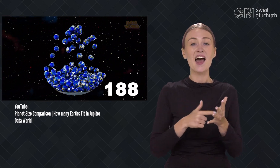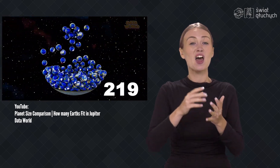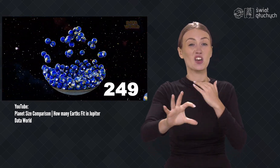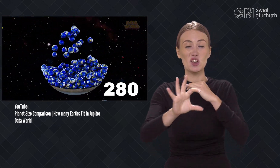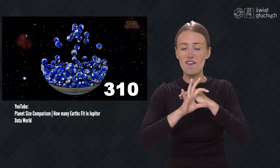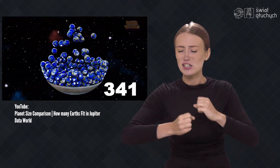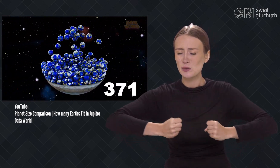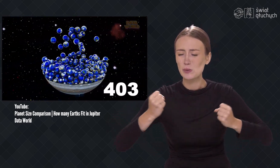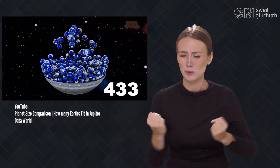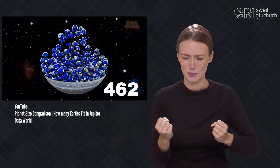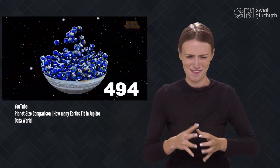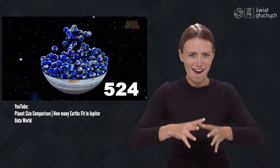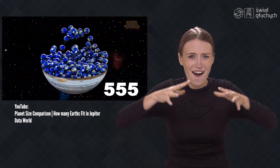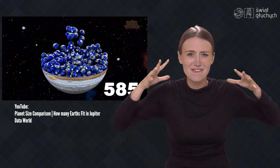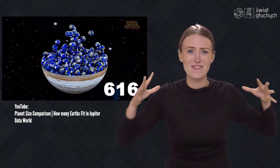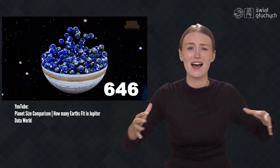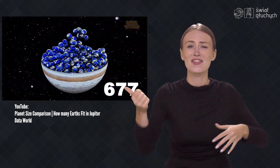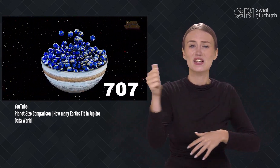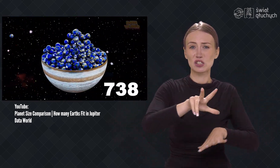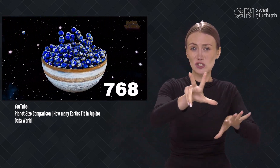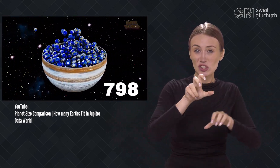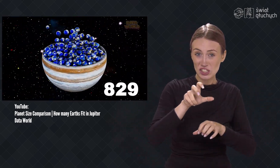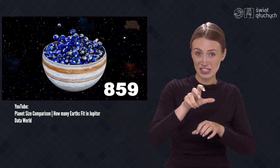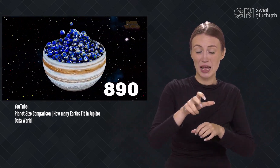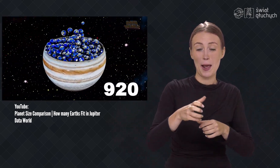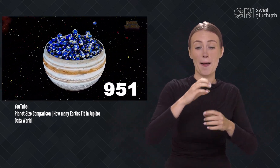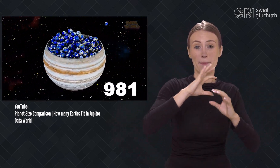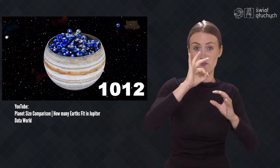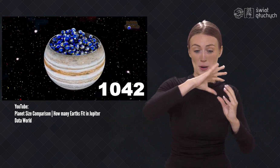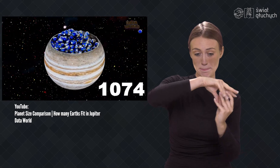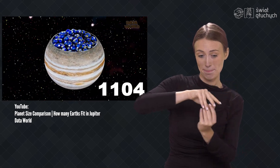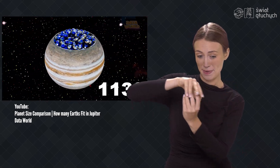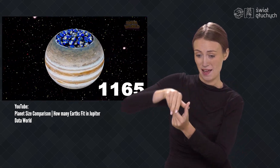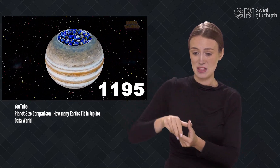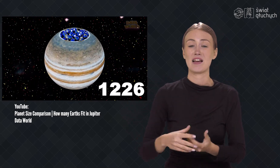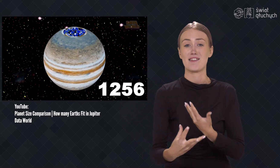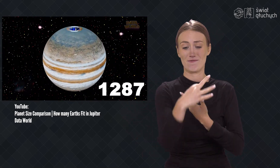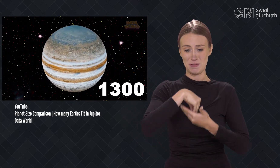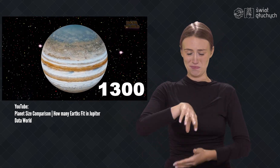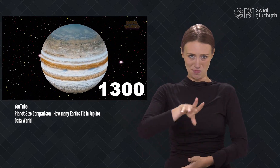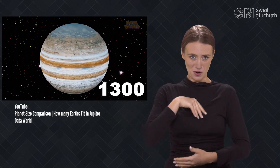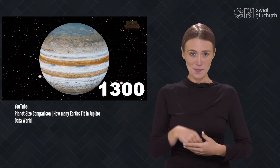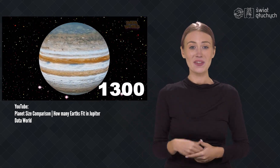Jupiter is so massive that: • 1,300 Earth-sized planets could fit inside its volume!